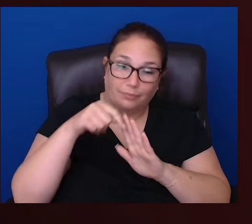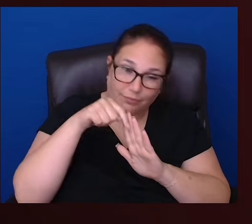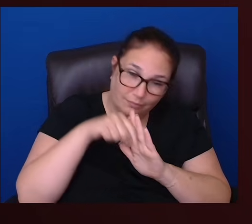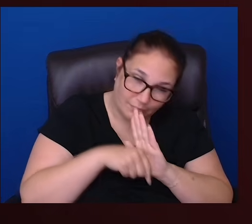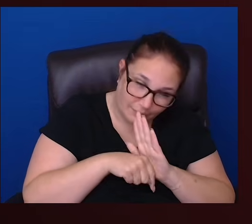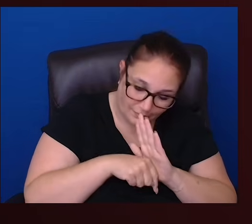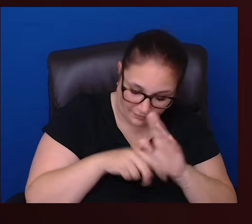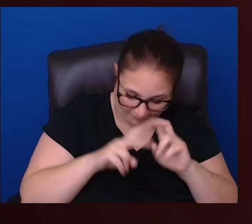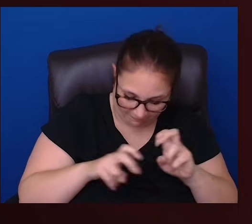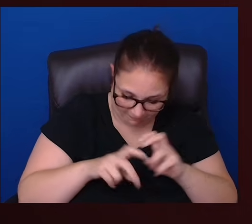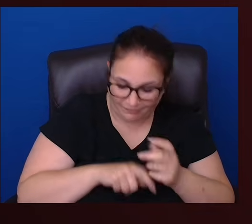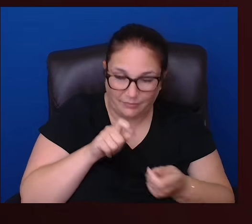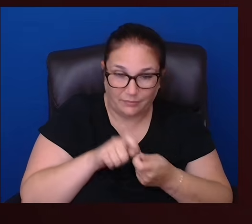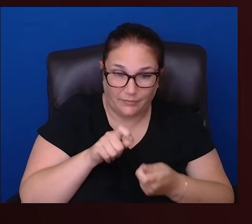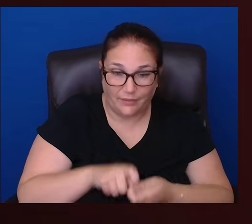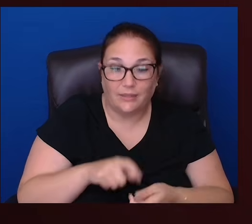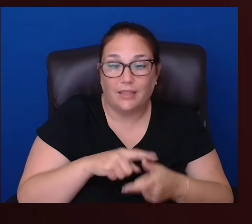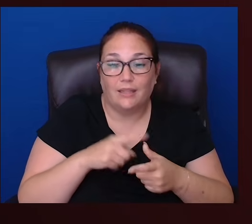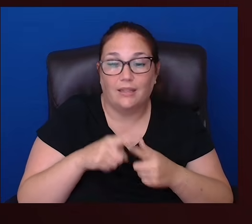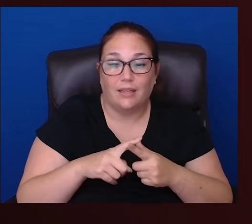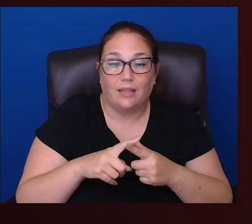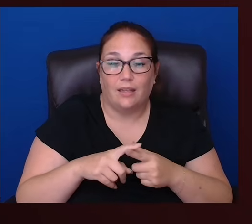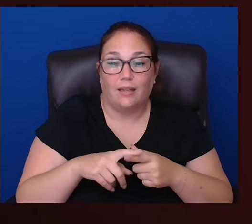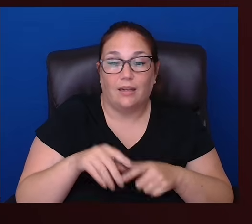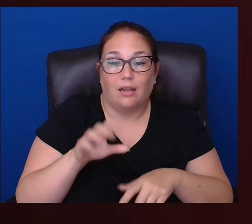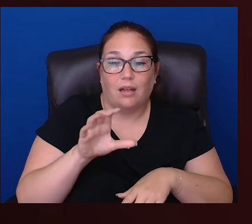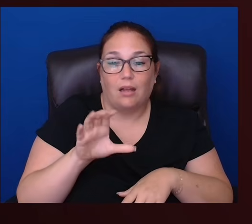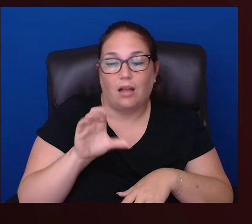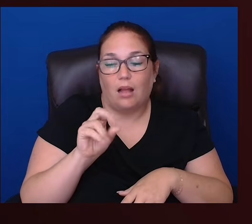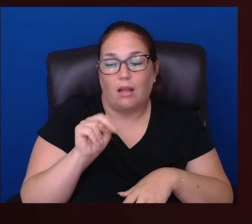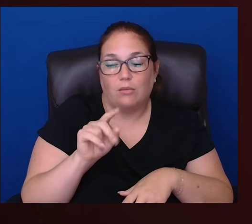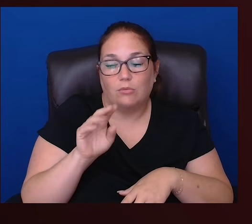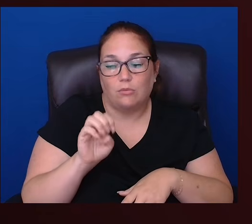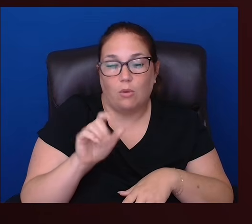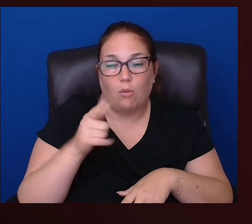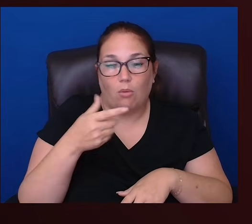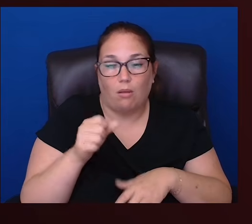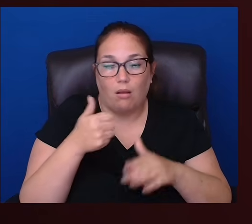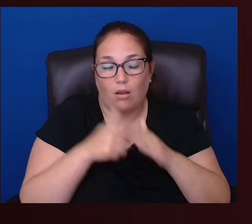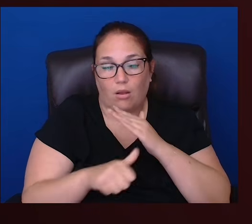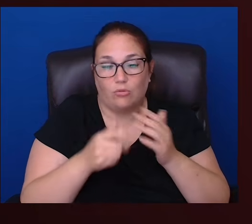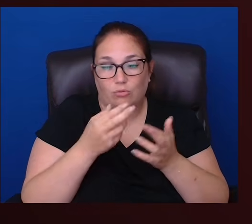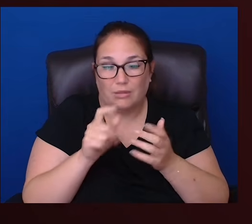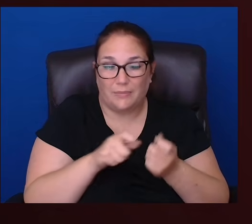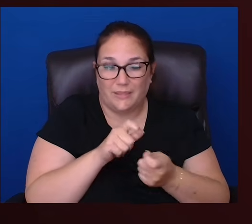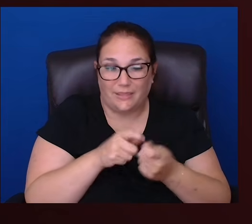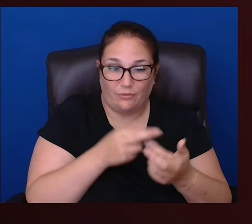so you can get the console logs by resource. You can drill into an exception. If an exception occurs,